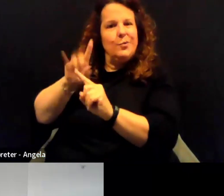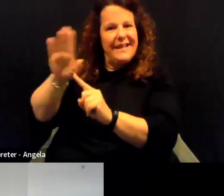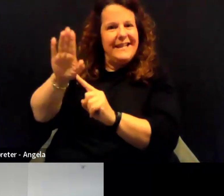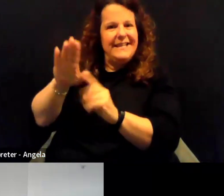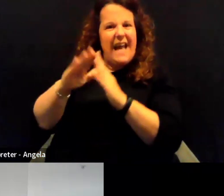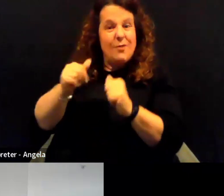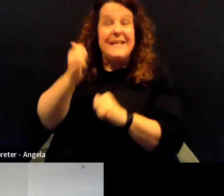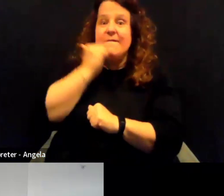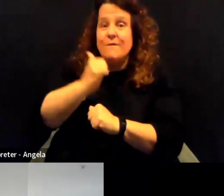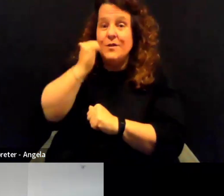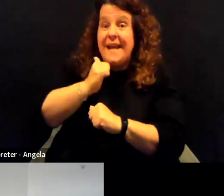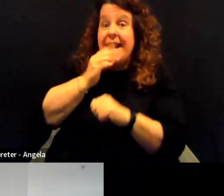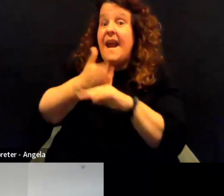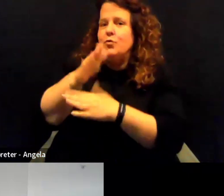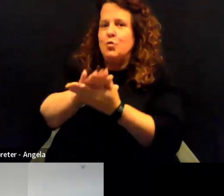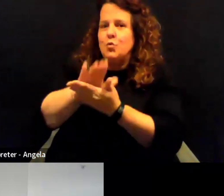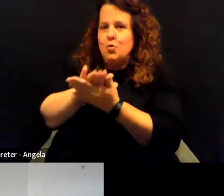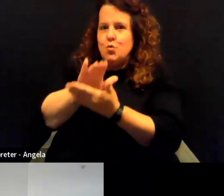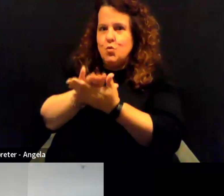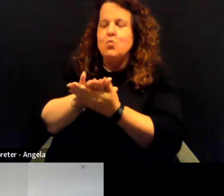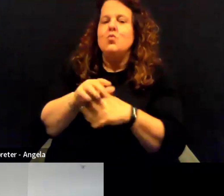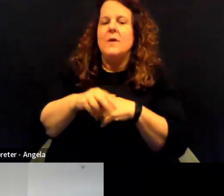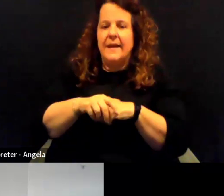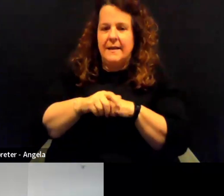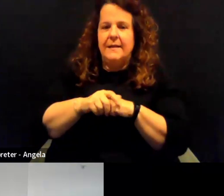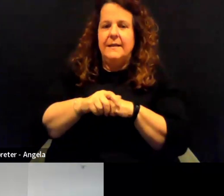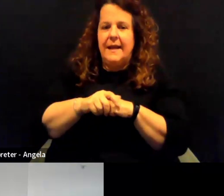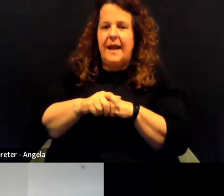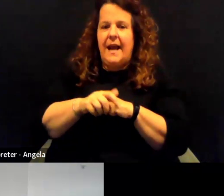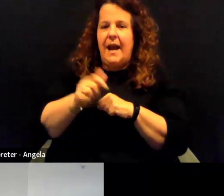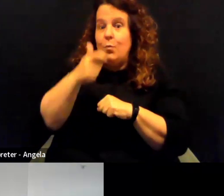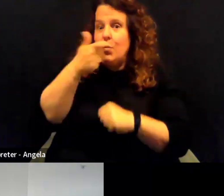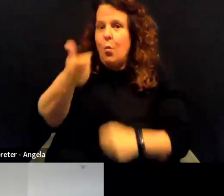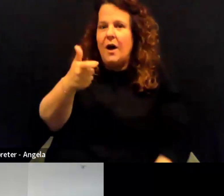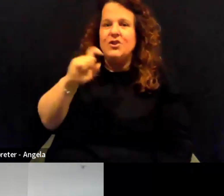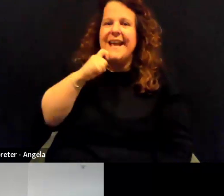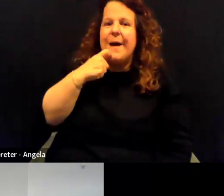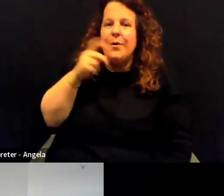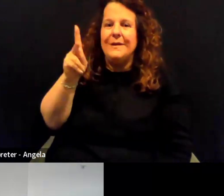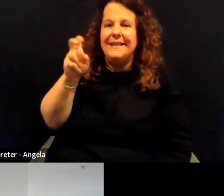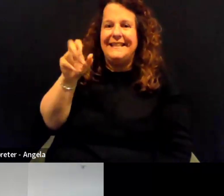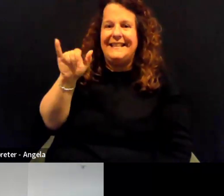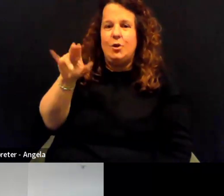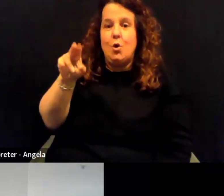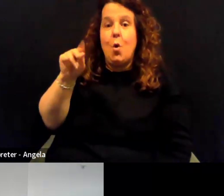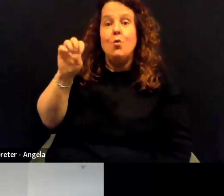And we watched at the time the Apple keynote where they introduced the iPad and the iPhone four.